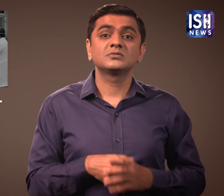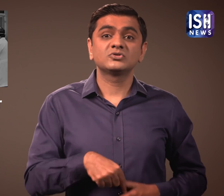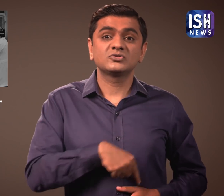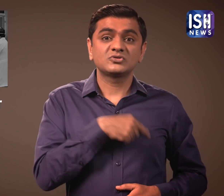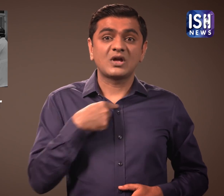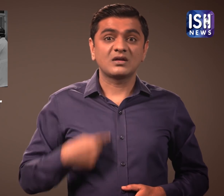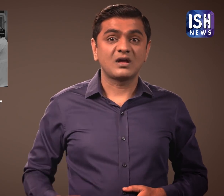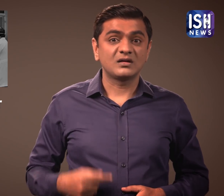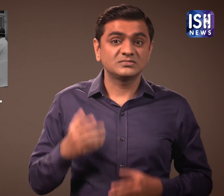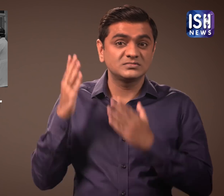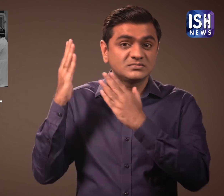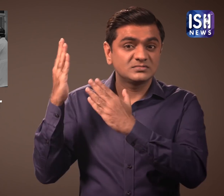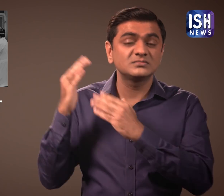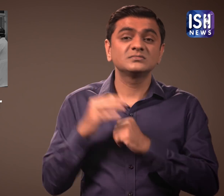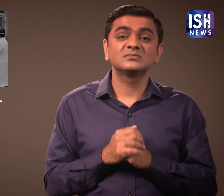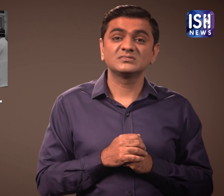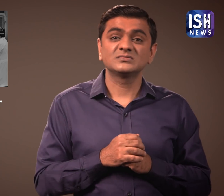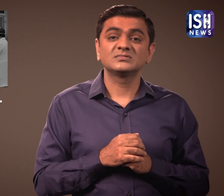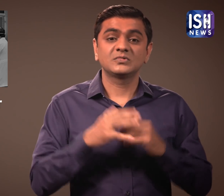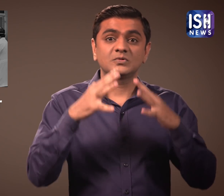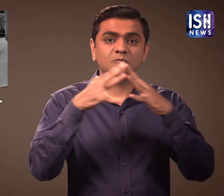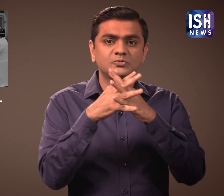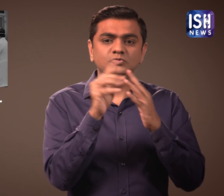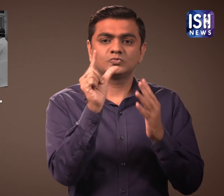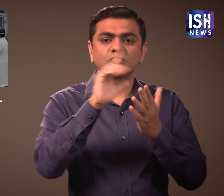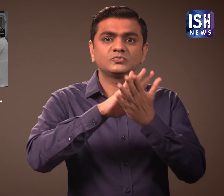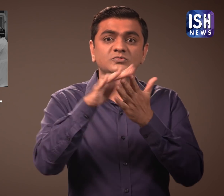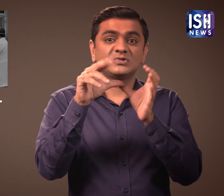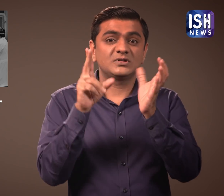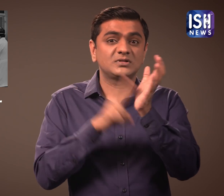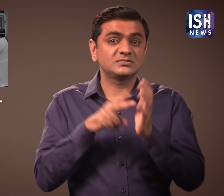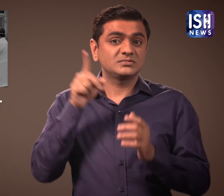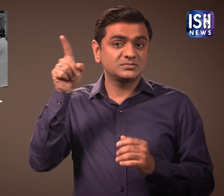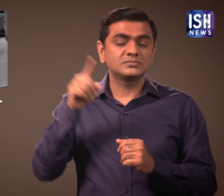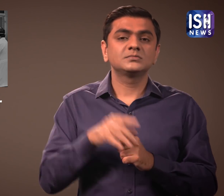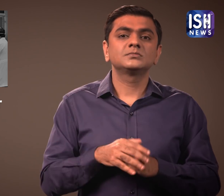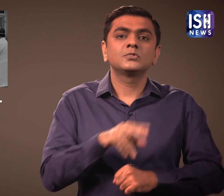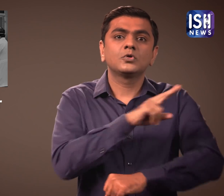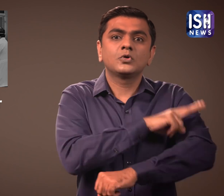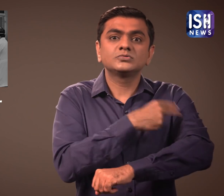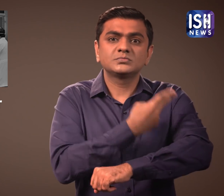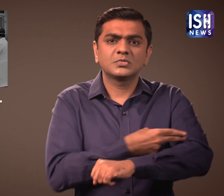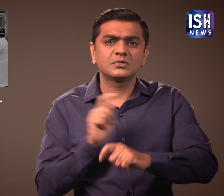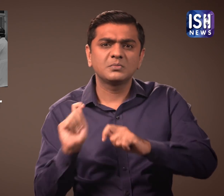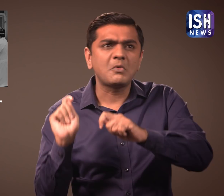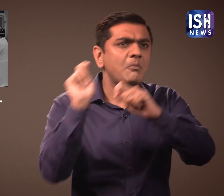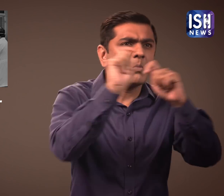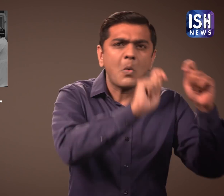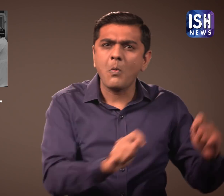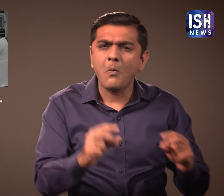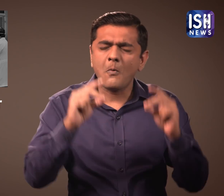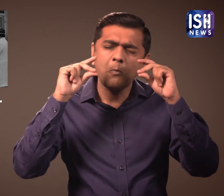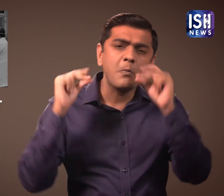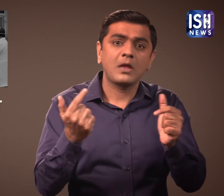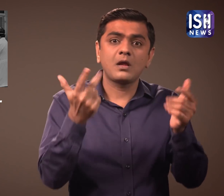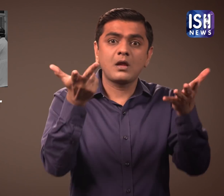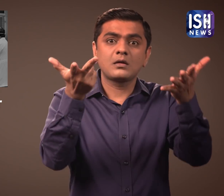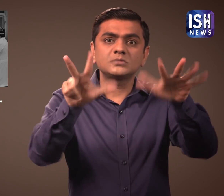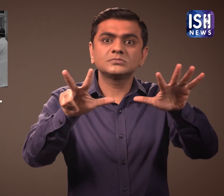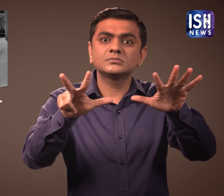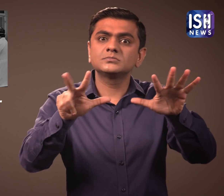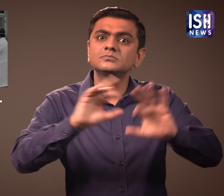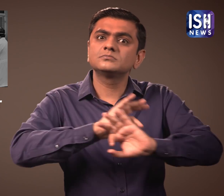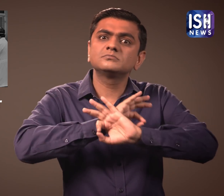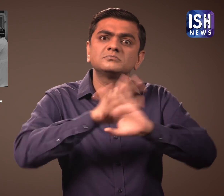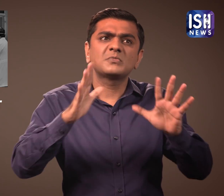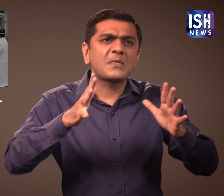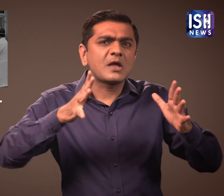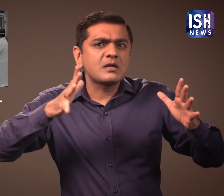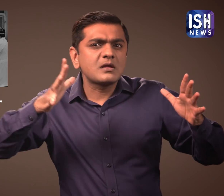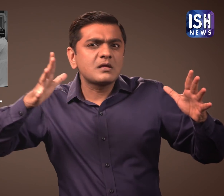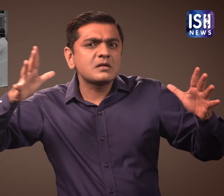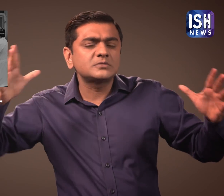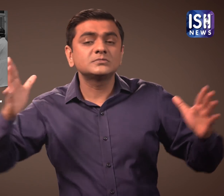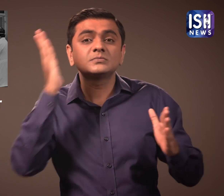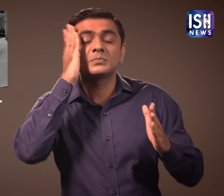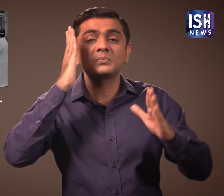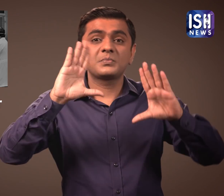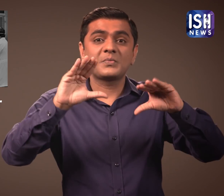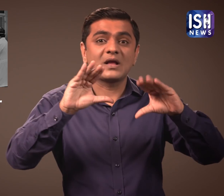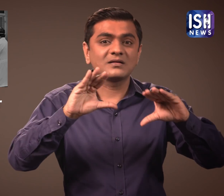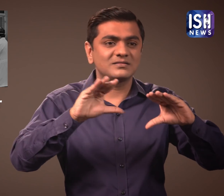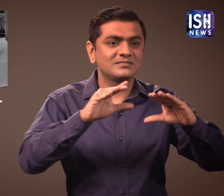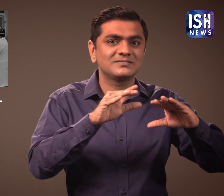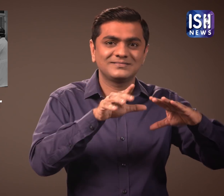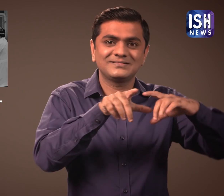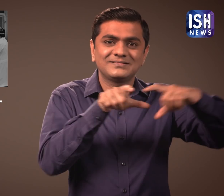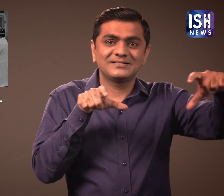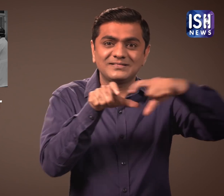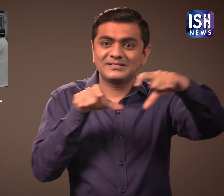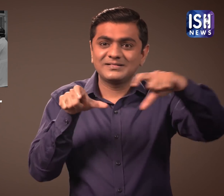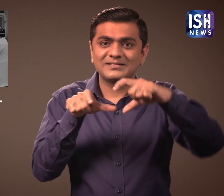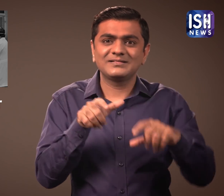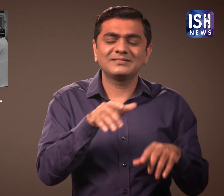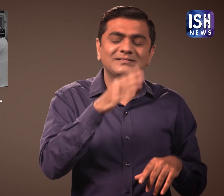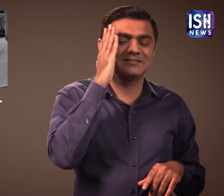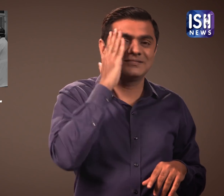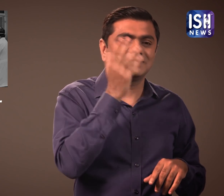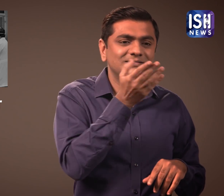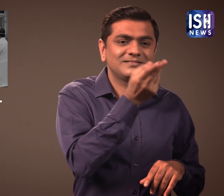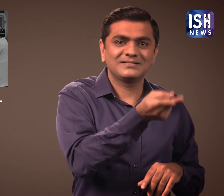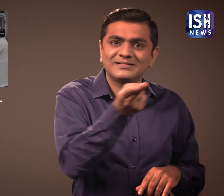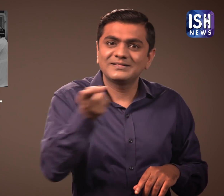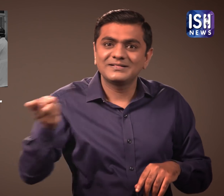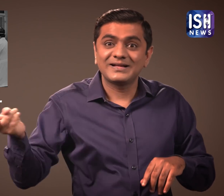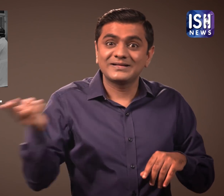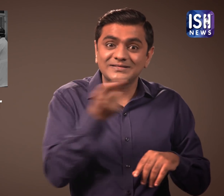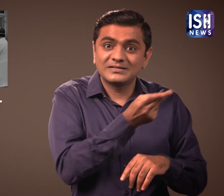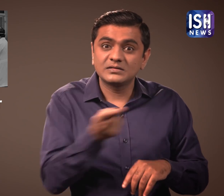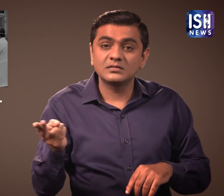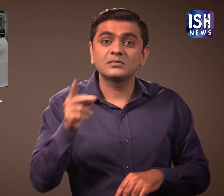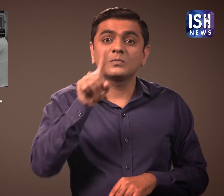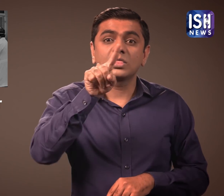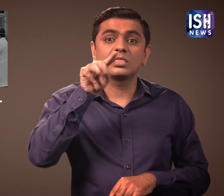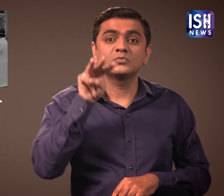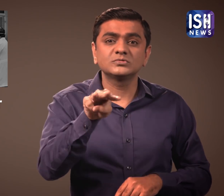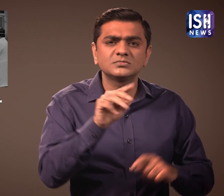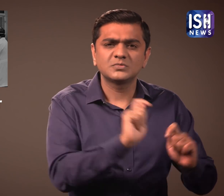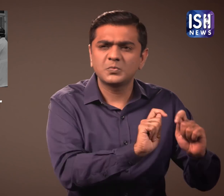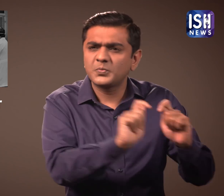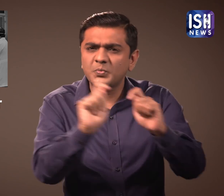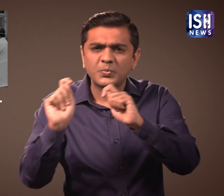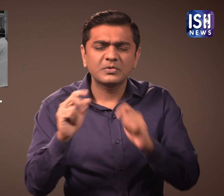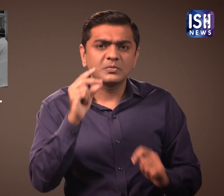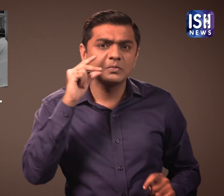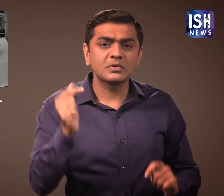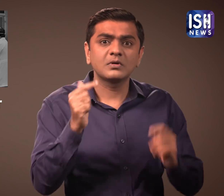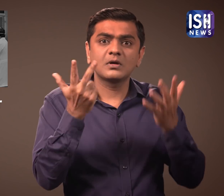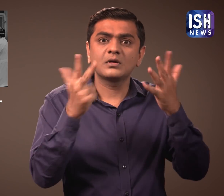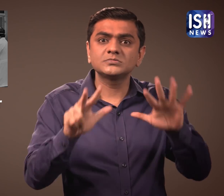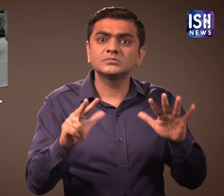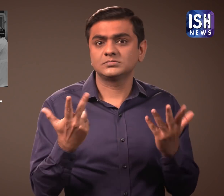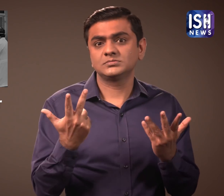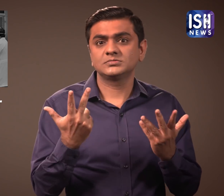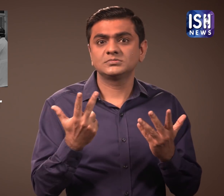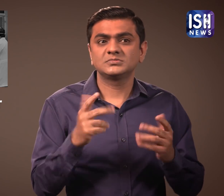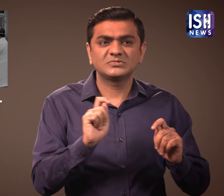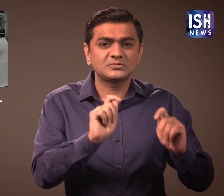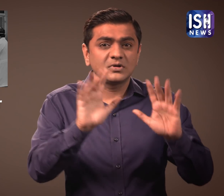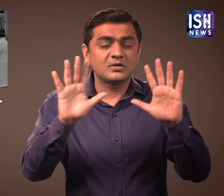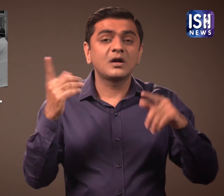China has managed to set up a 1,000-bed emergency hospital in Wuhan within eight days.